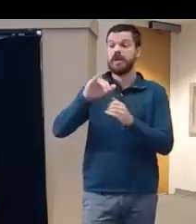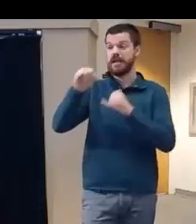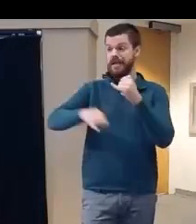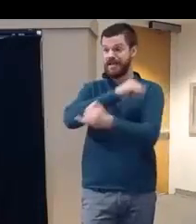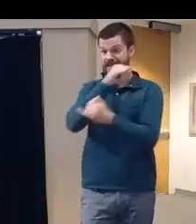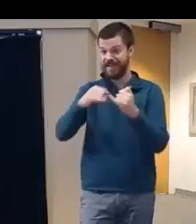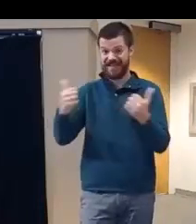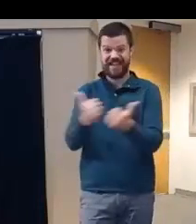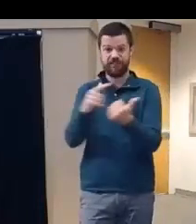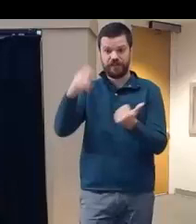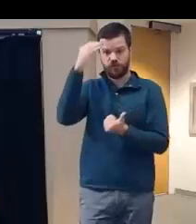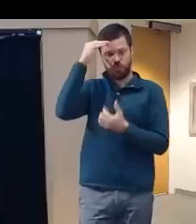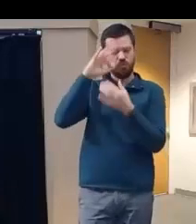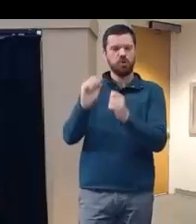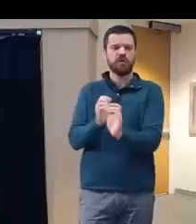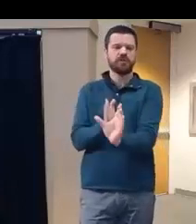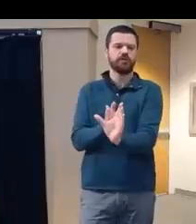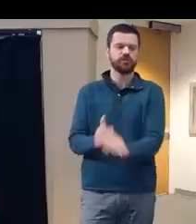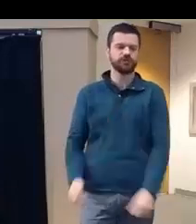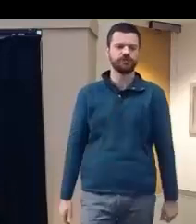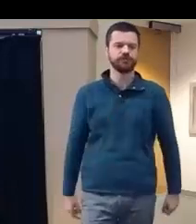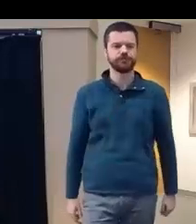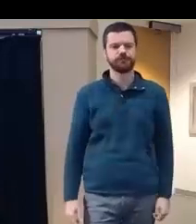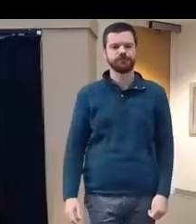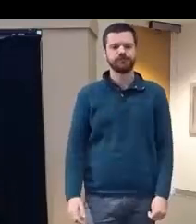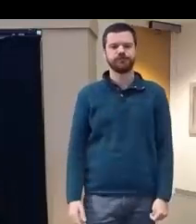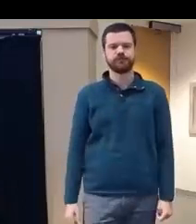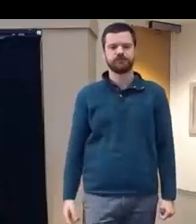have everything they need to know about psychiatry Dr Cardell is going to talk a little bit about